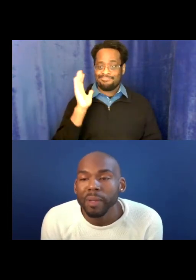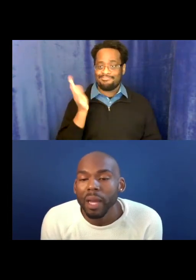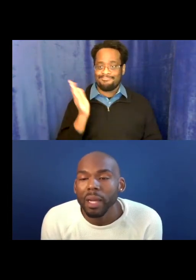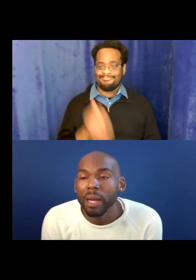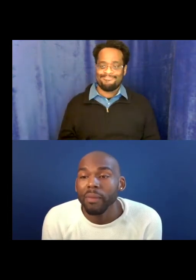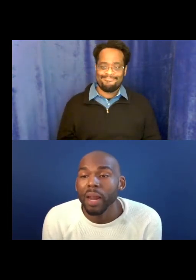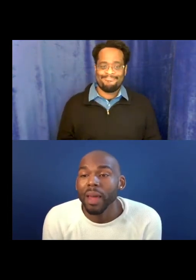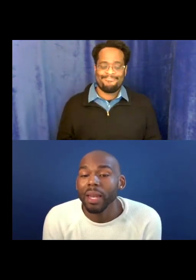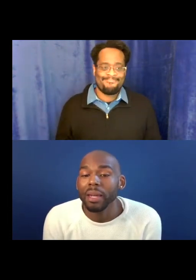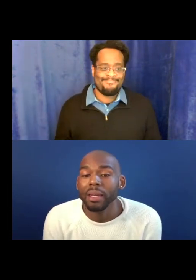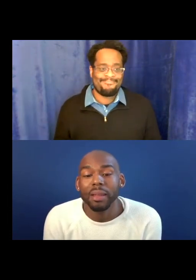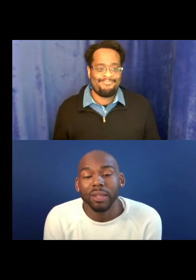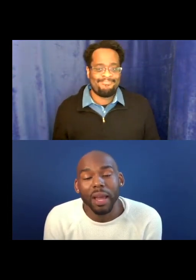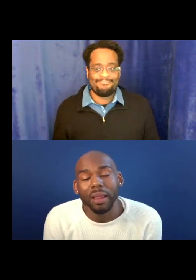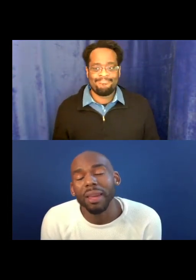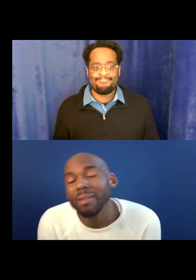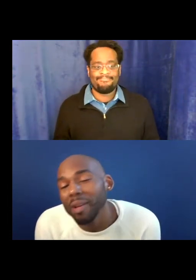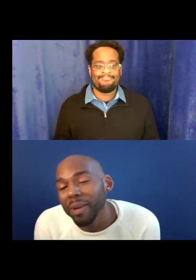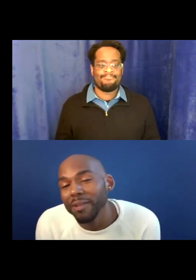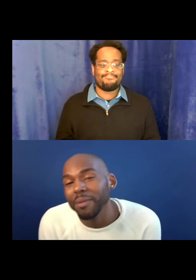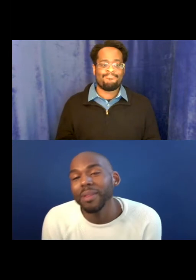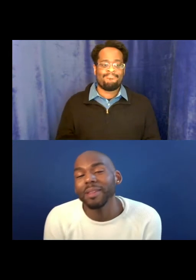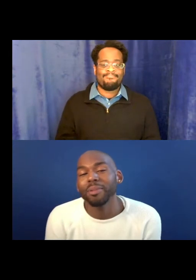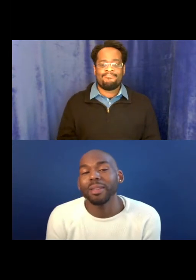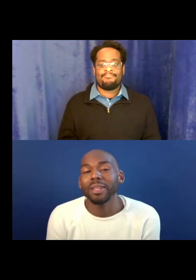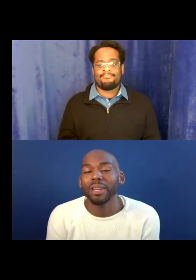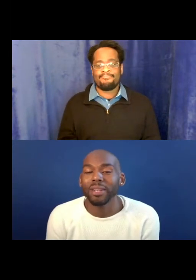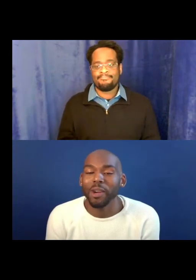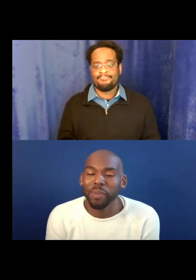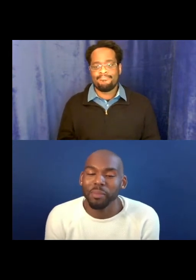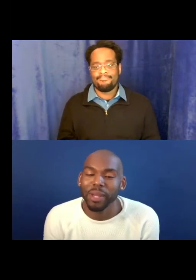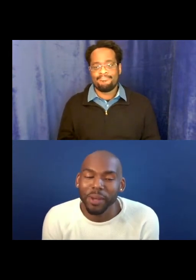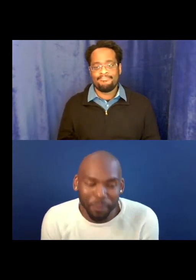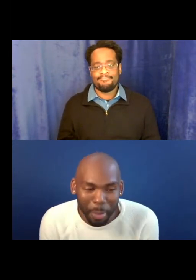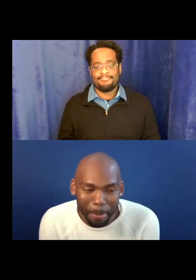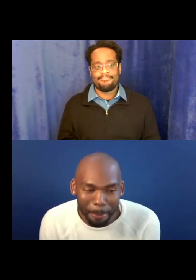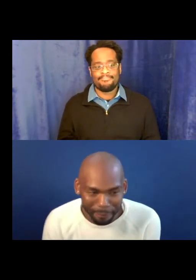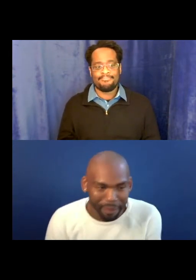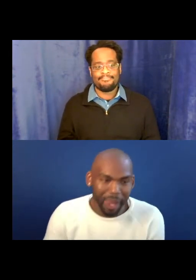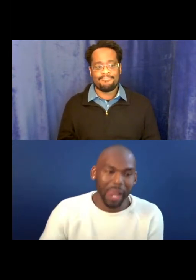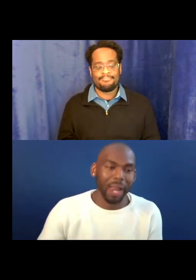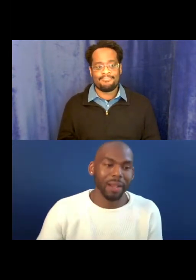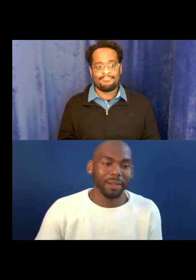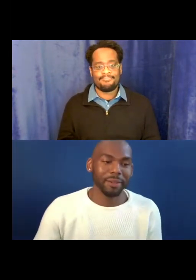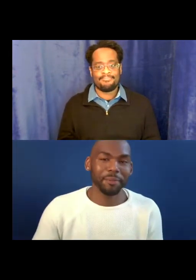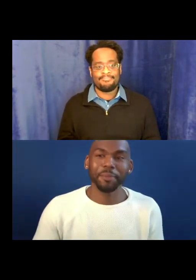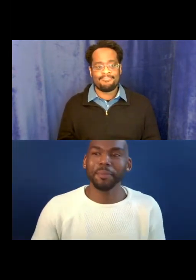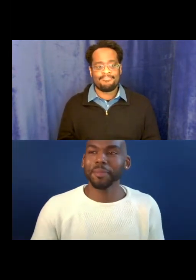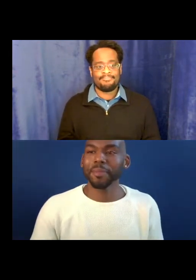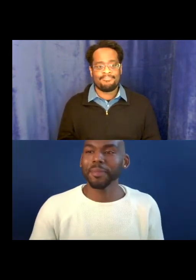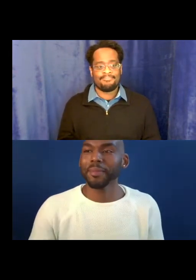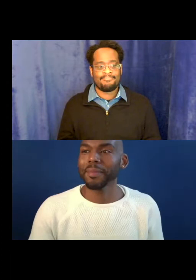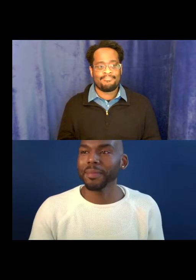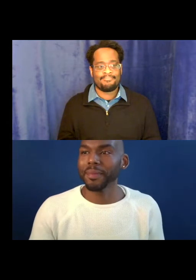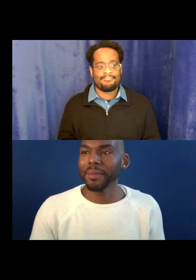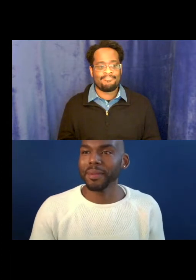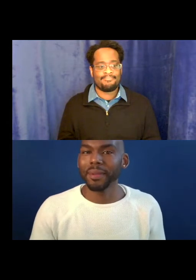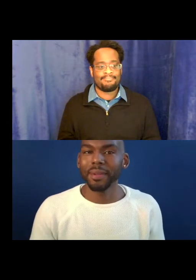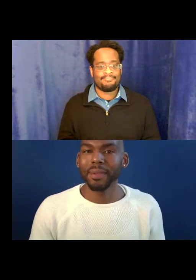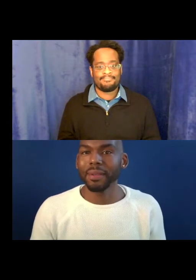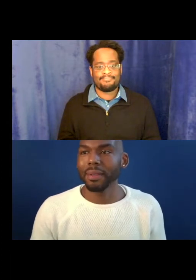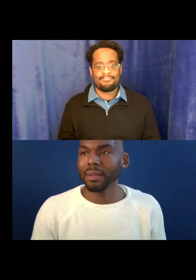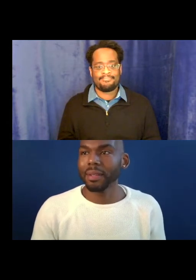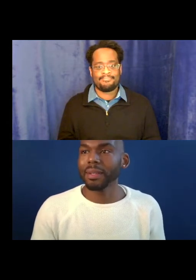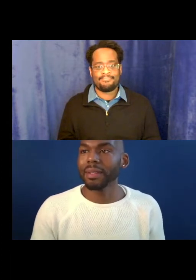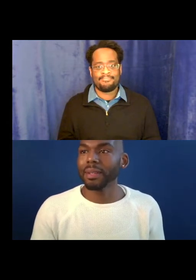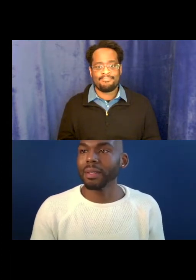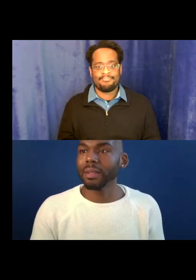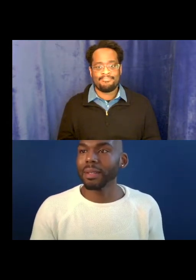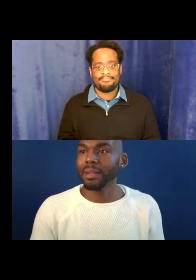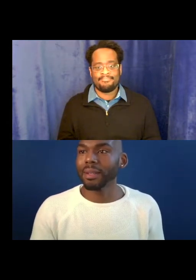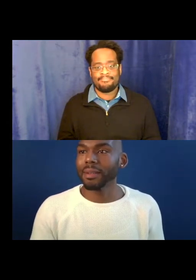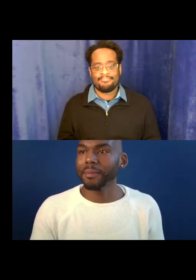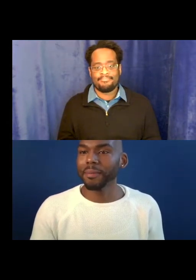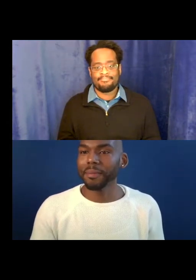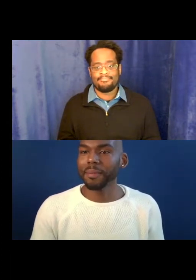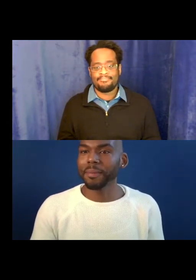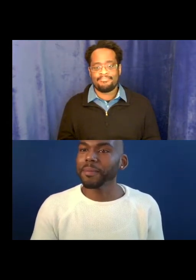and i provided that link in the chat thank you so much for this presentation allowing me to be here